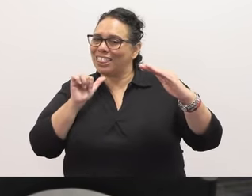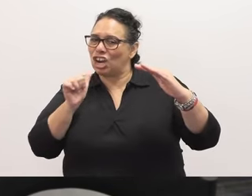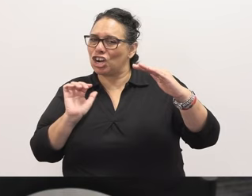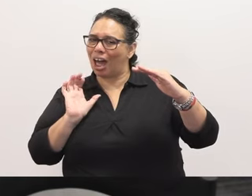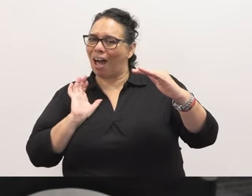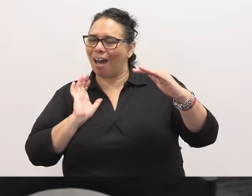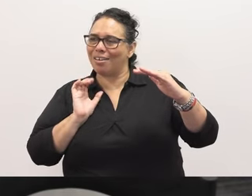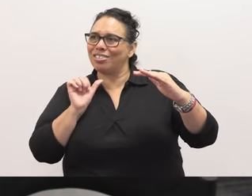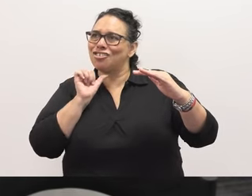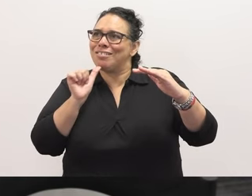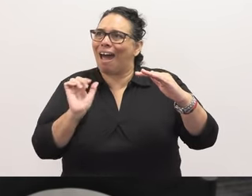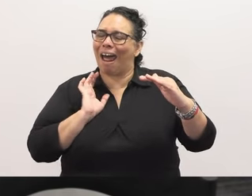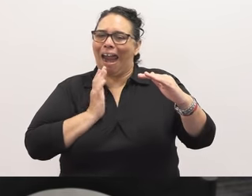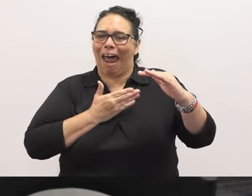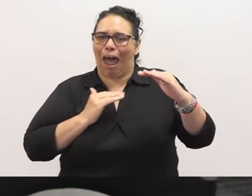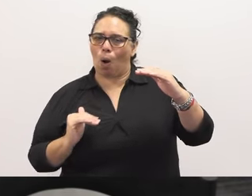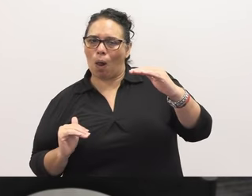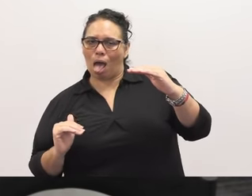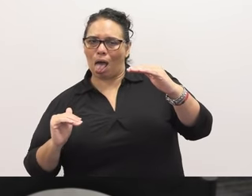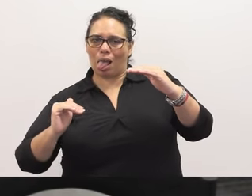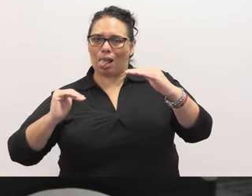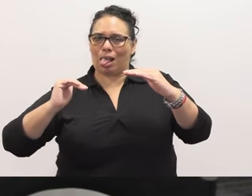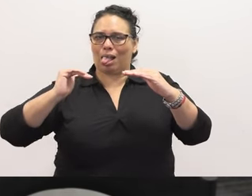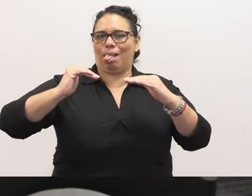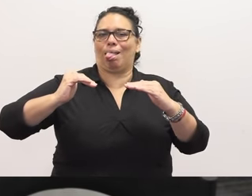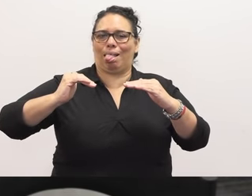And so, like Dow mentioned,